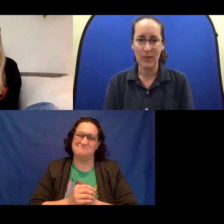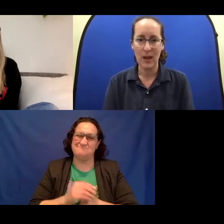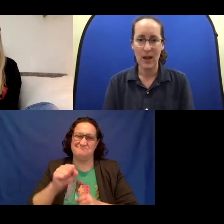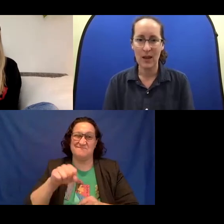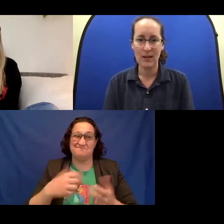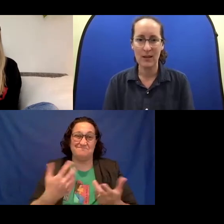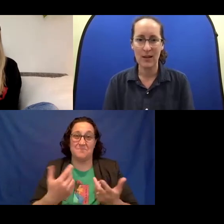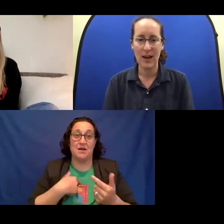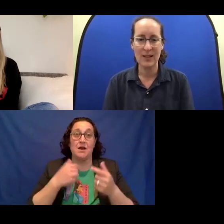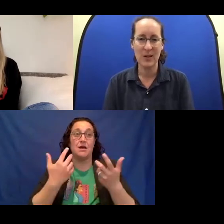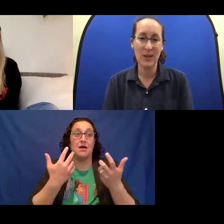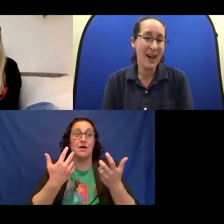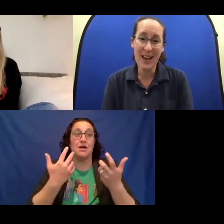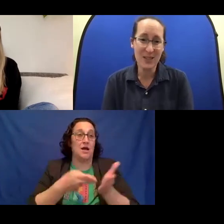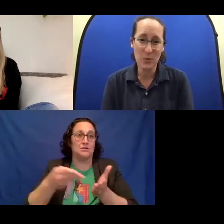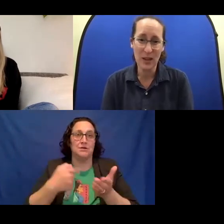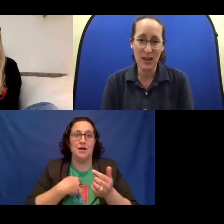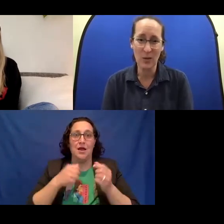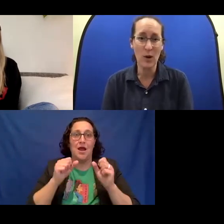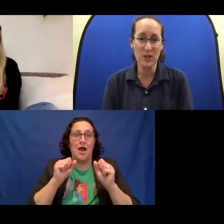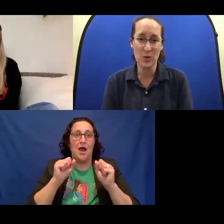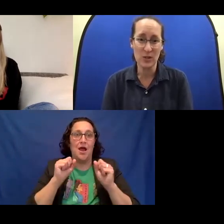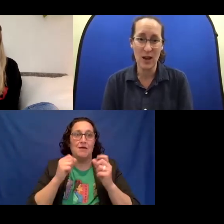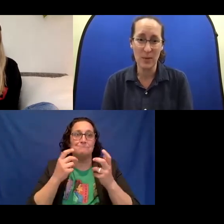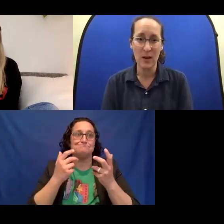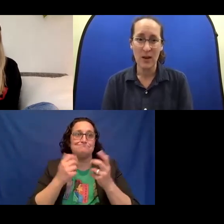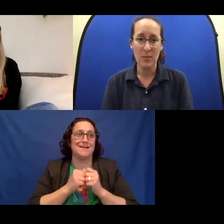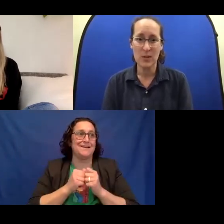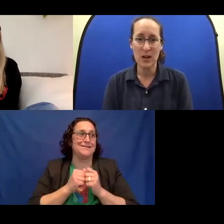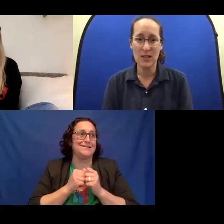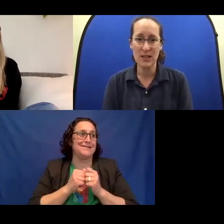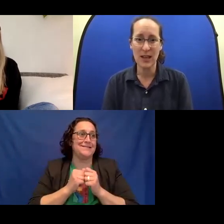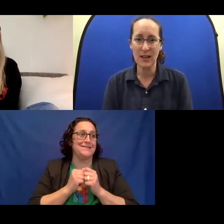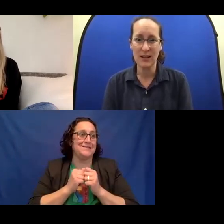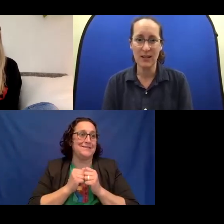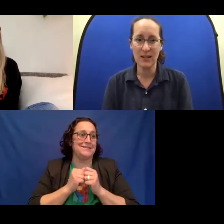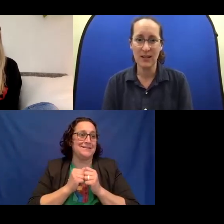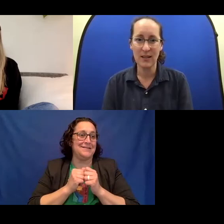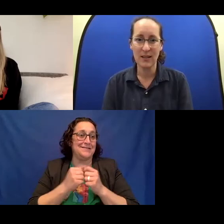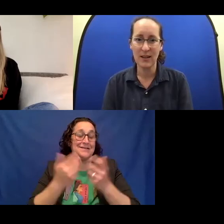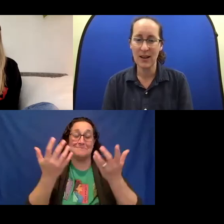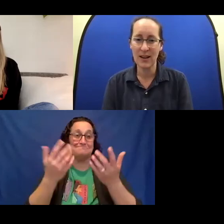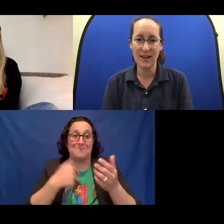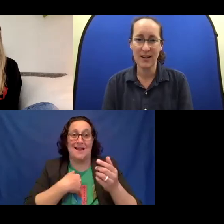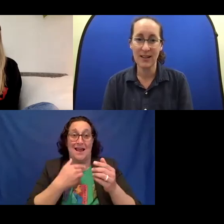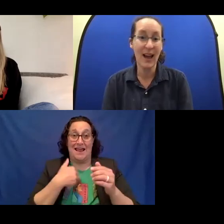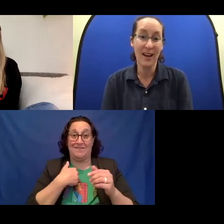and so, yeah, that's really what shows up most honestly. Yeah, I